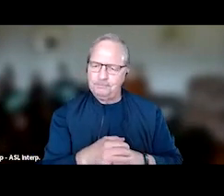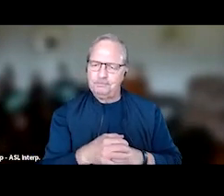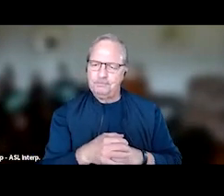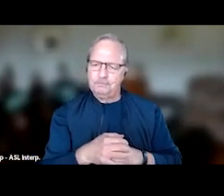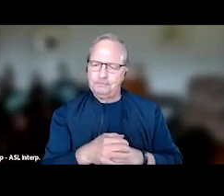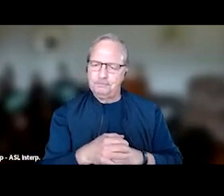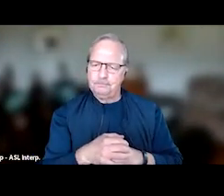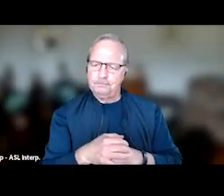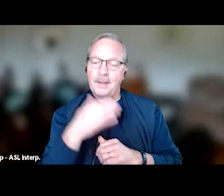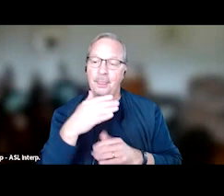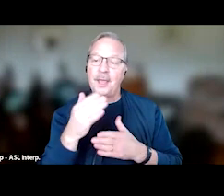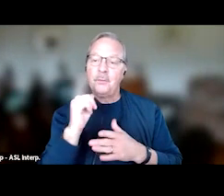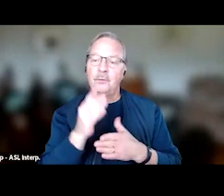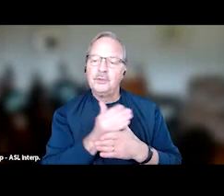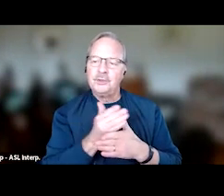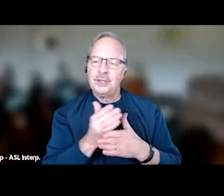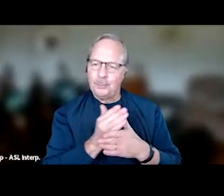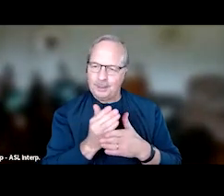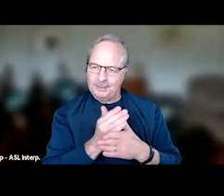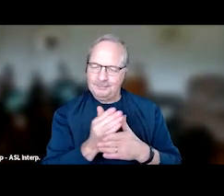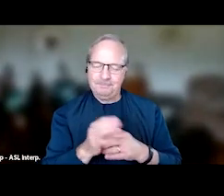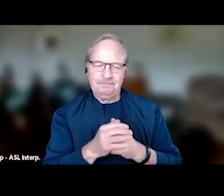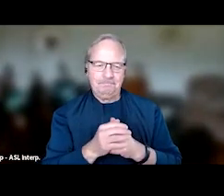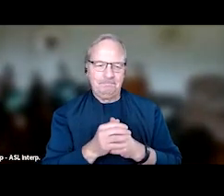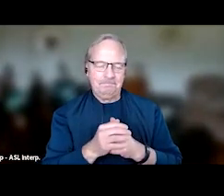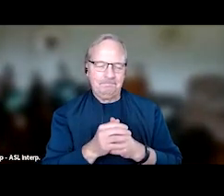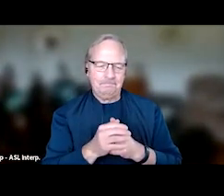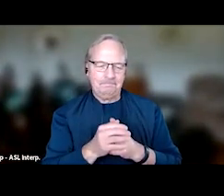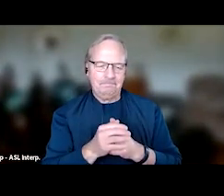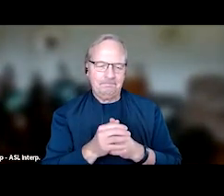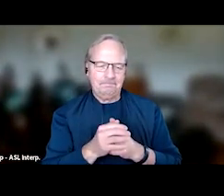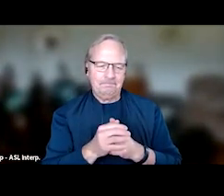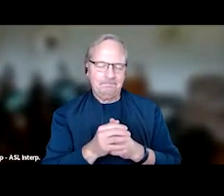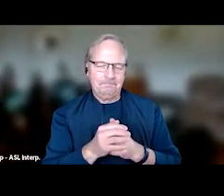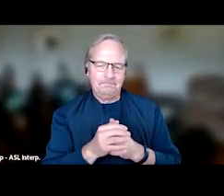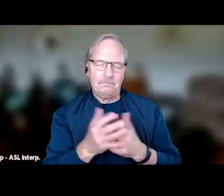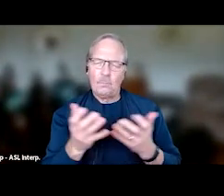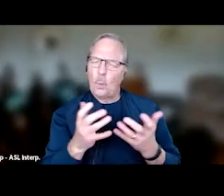Thank you for sharing so. So what are foundational core values?